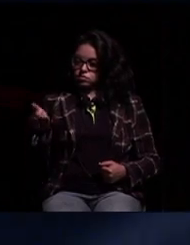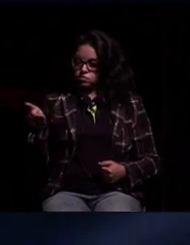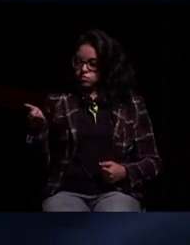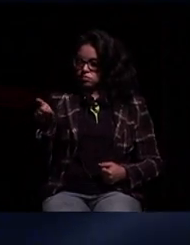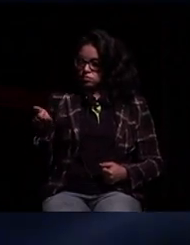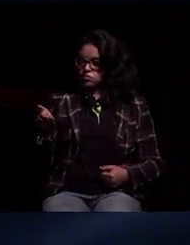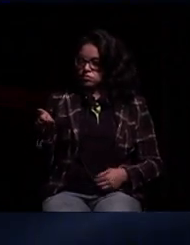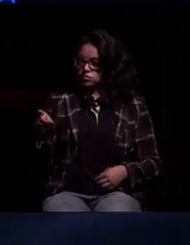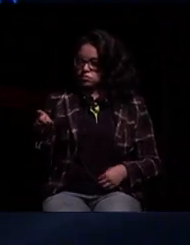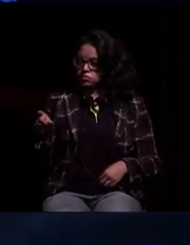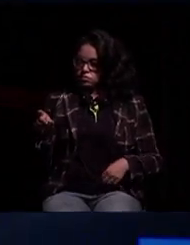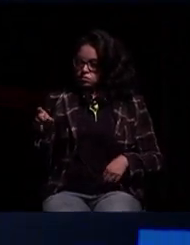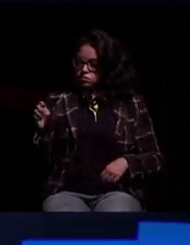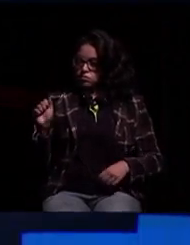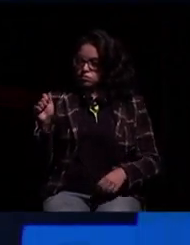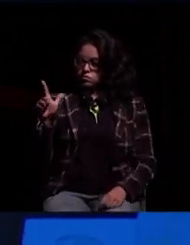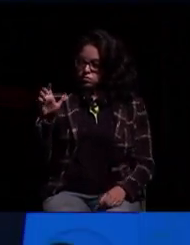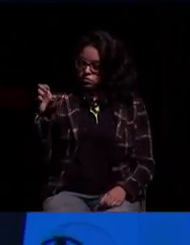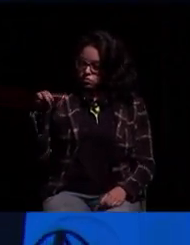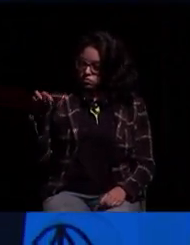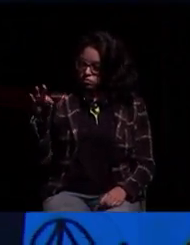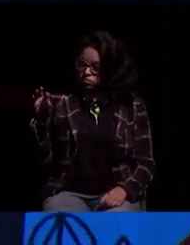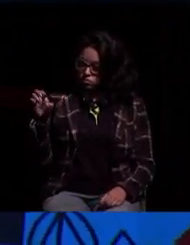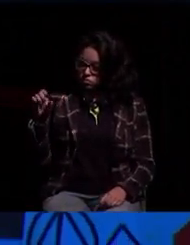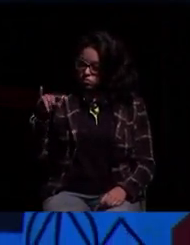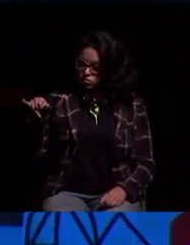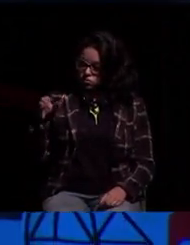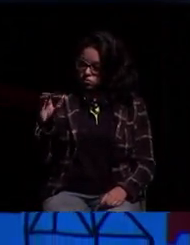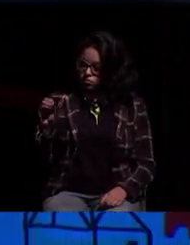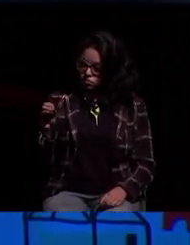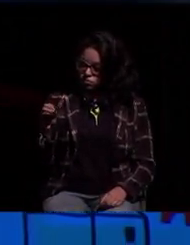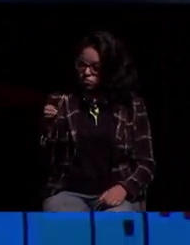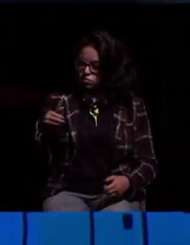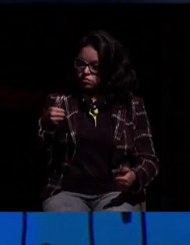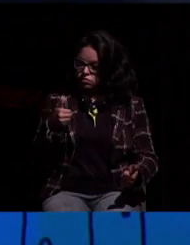in the Alentejo region near the border with Andalucía.